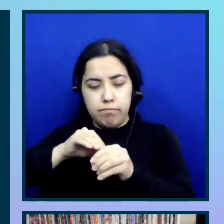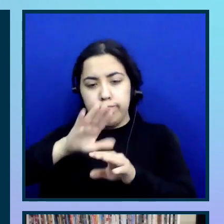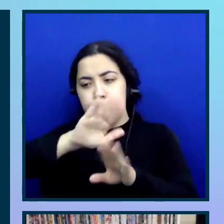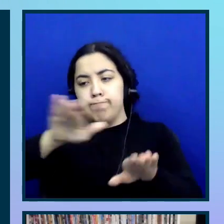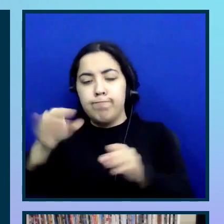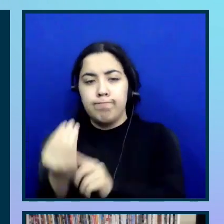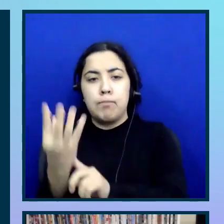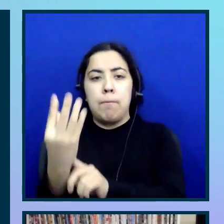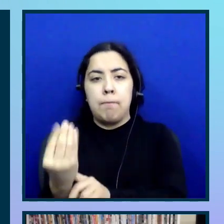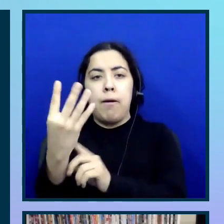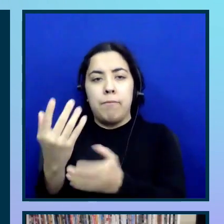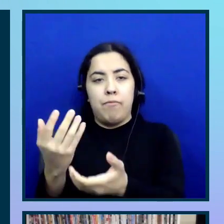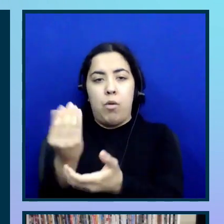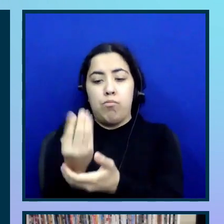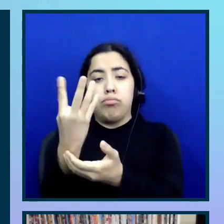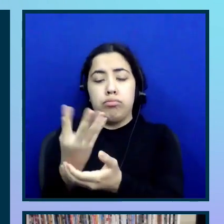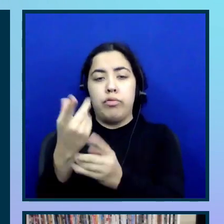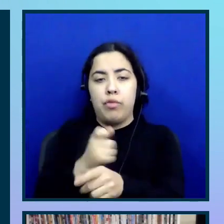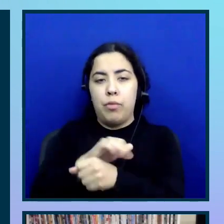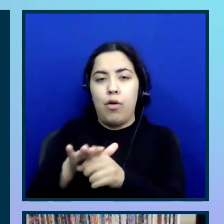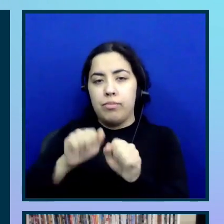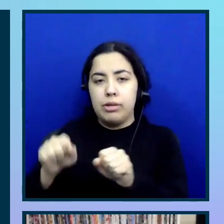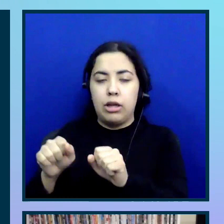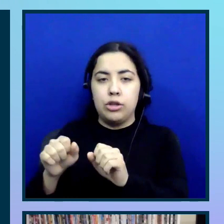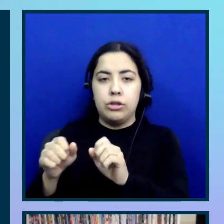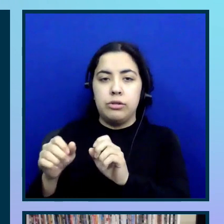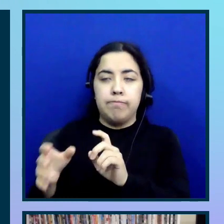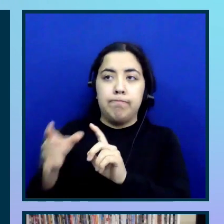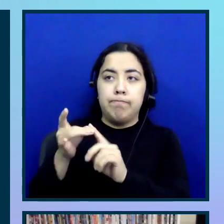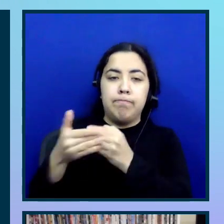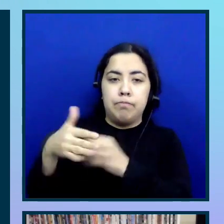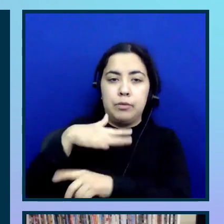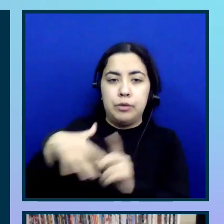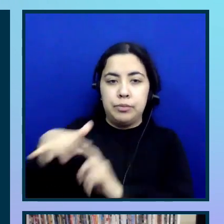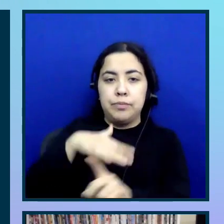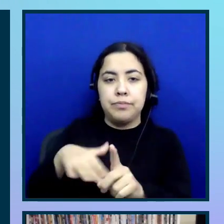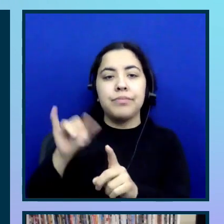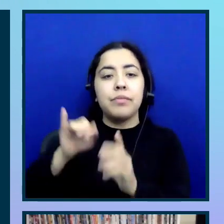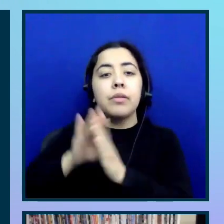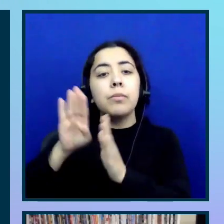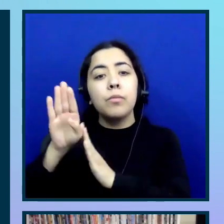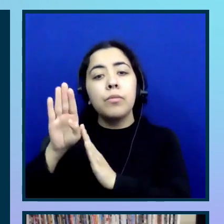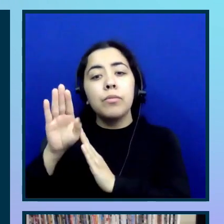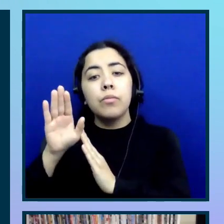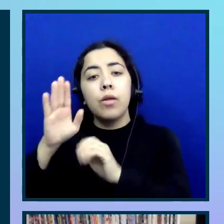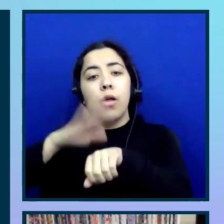And the app was rebranded as COVID Alert and development was taking over by the Canadian Digital Services team.